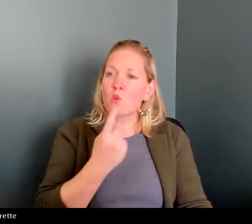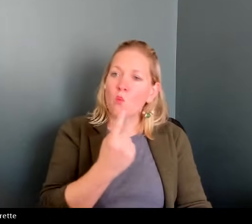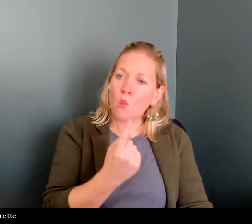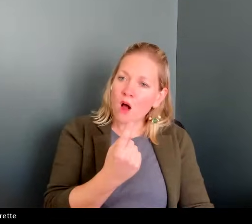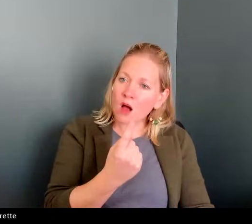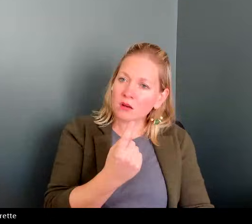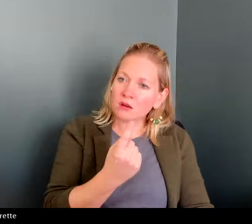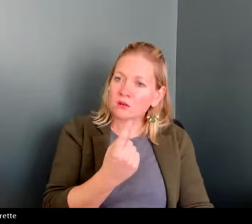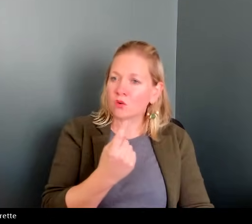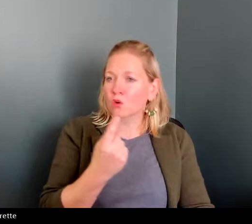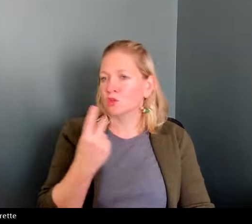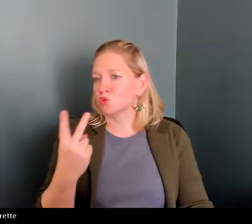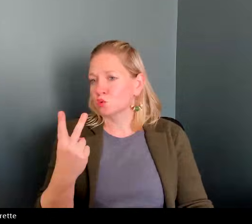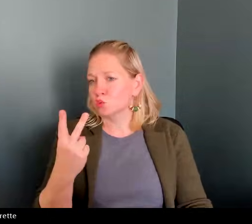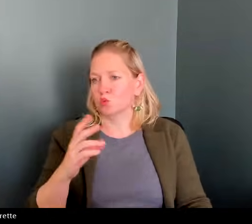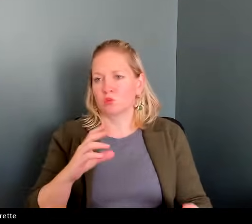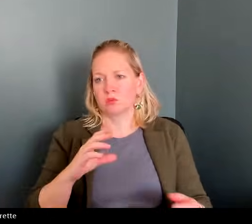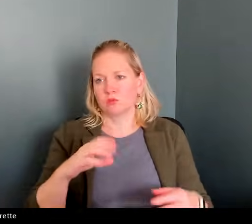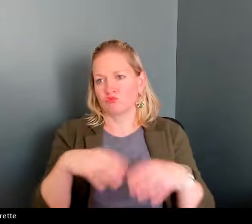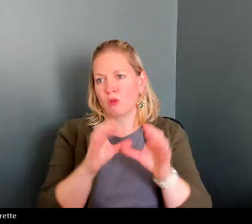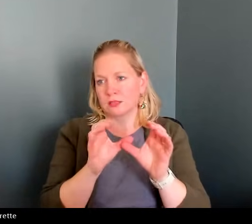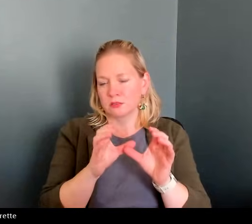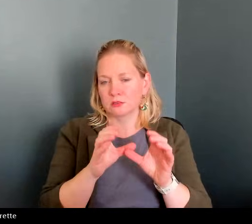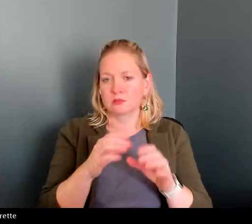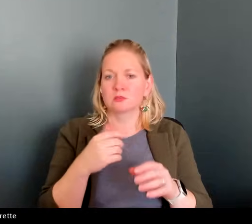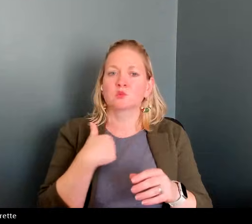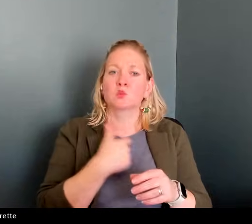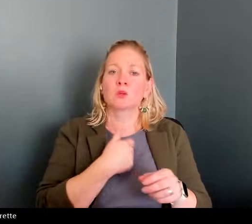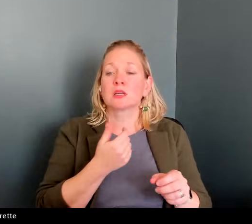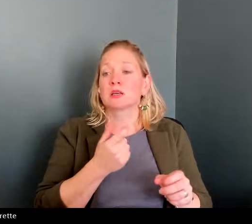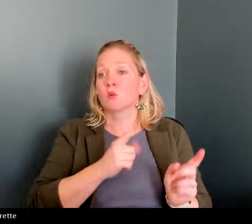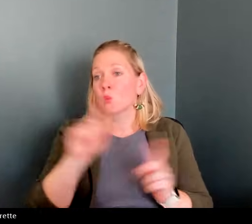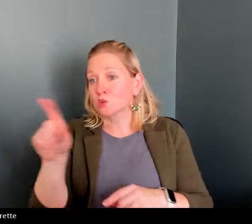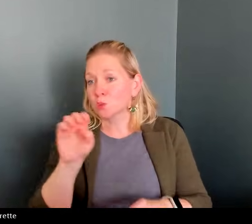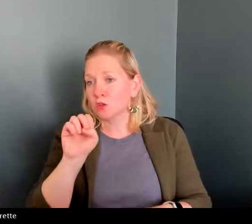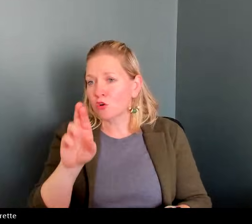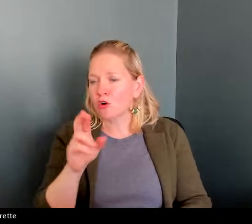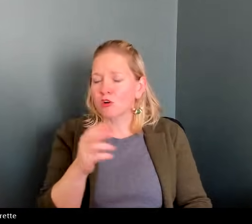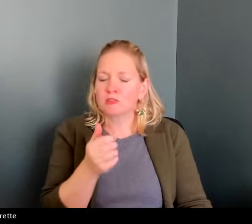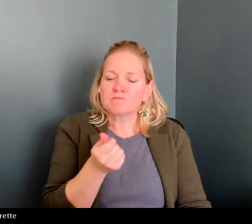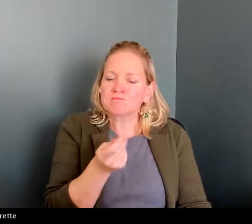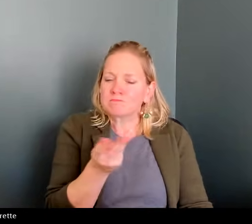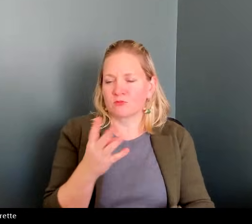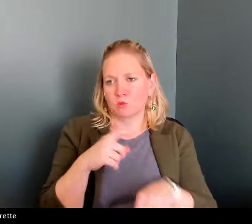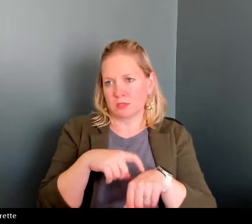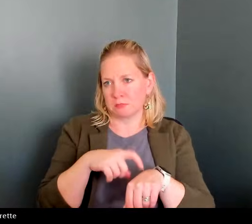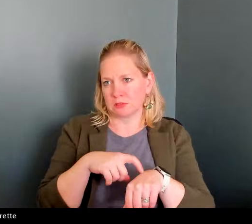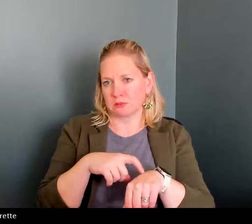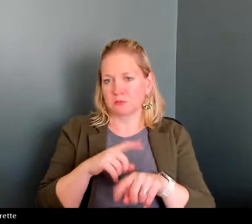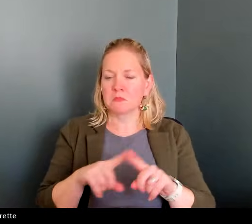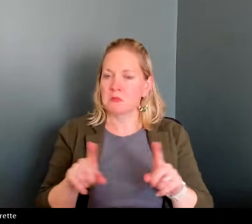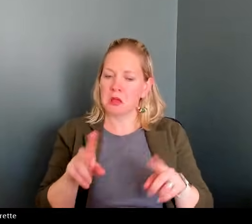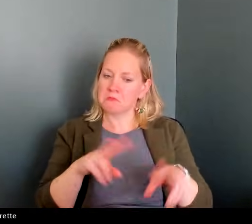And we might have went to the ER maybe a handful of times. But we didn't see a lot